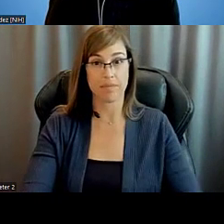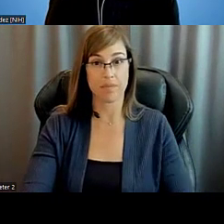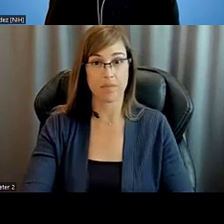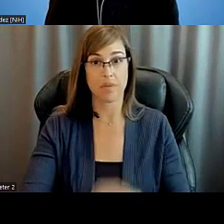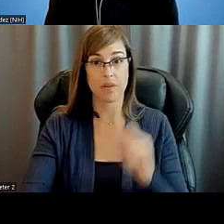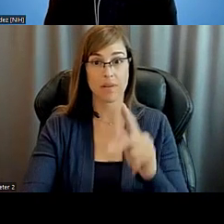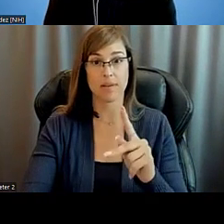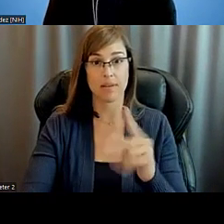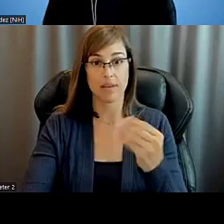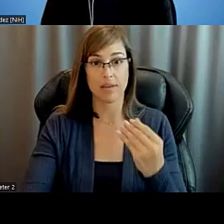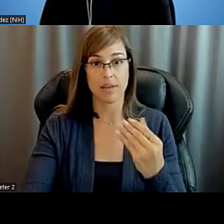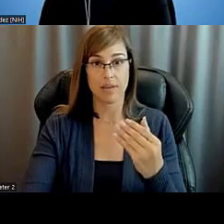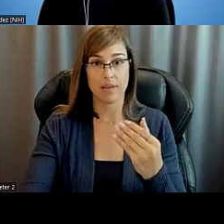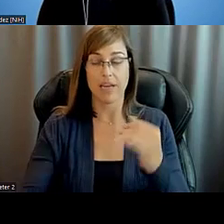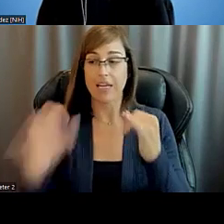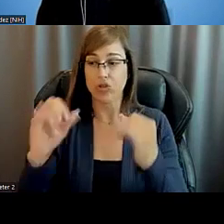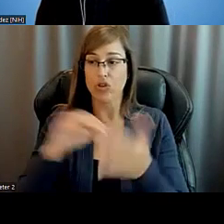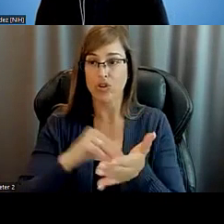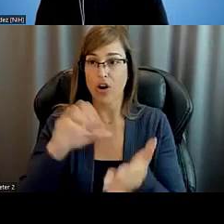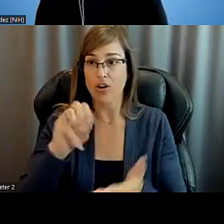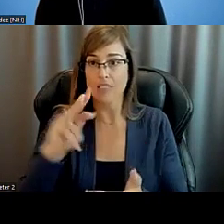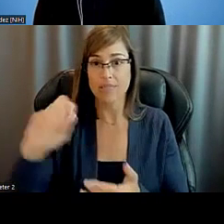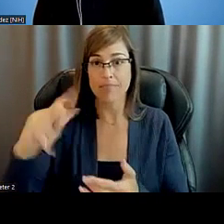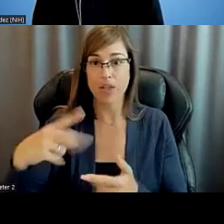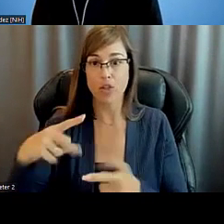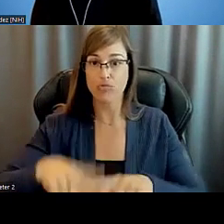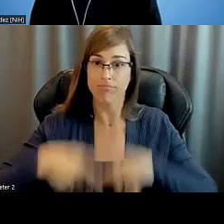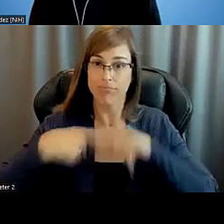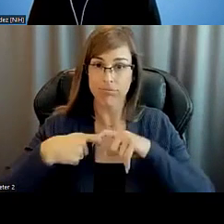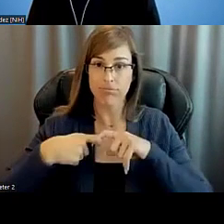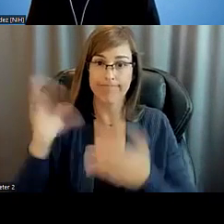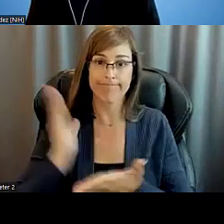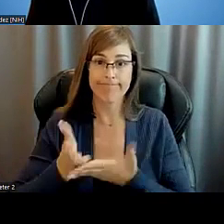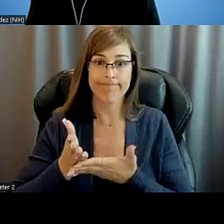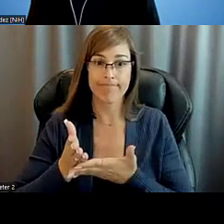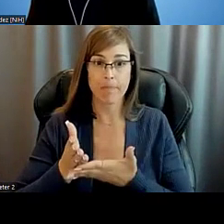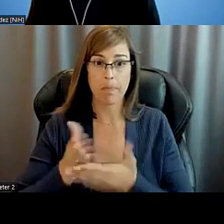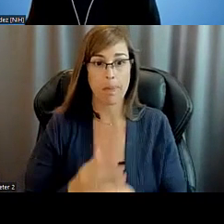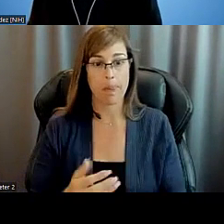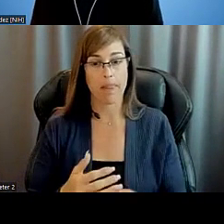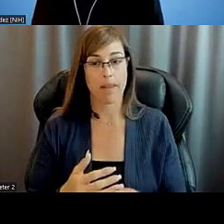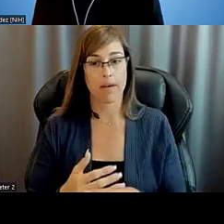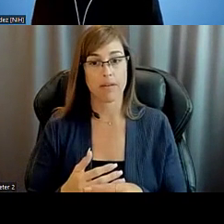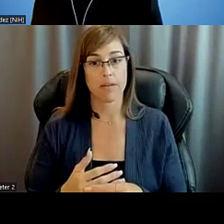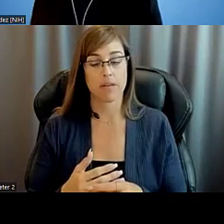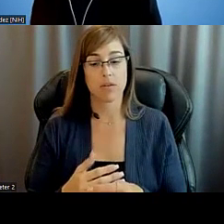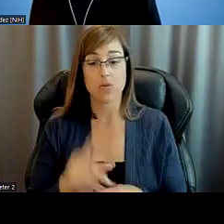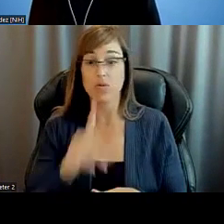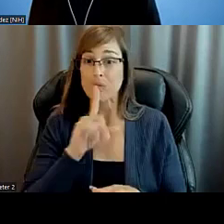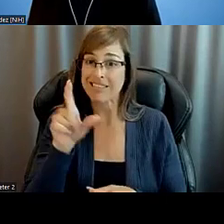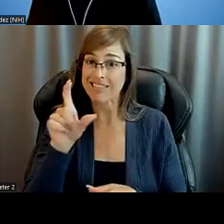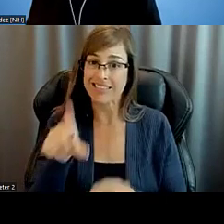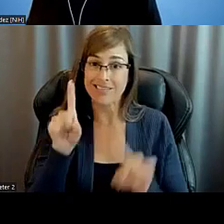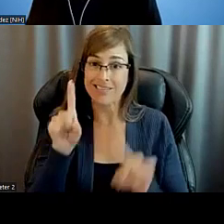Yeah, instruct Dr. Smith to cease and desist. Yes. So really she needs to go and tell Dr. Smith